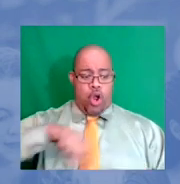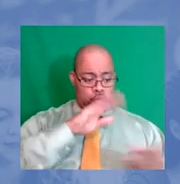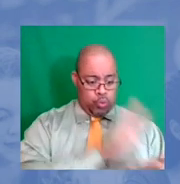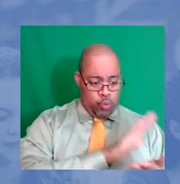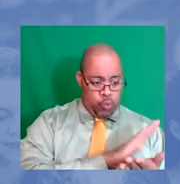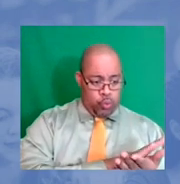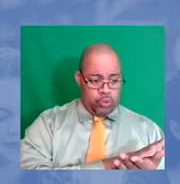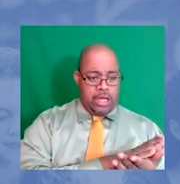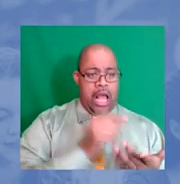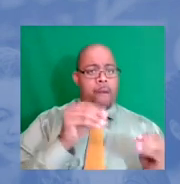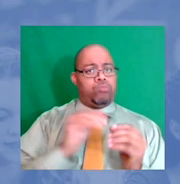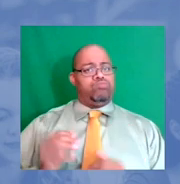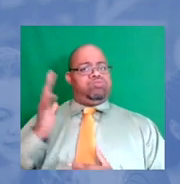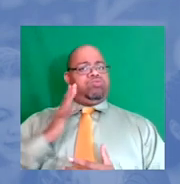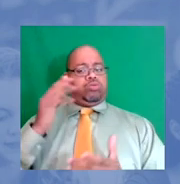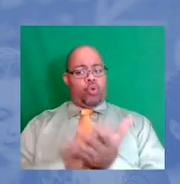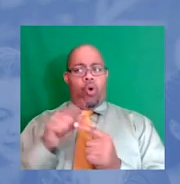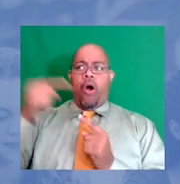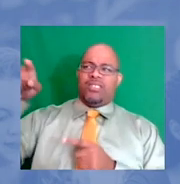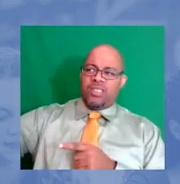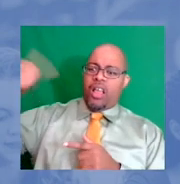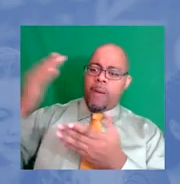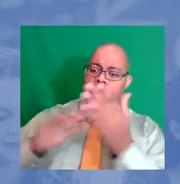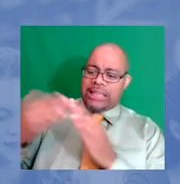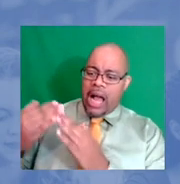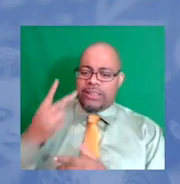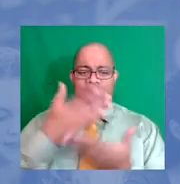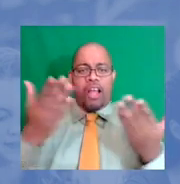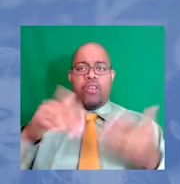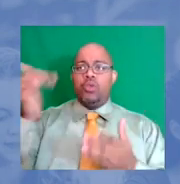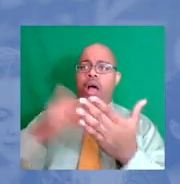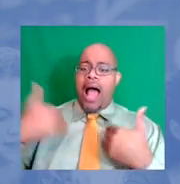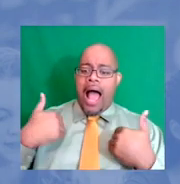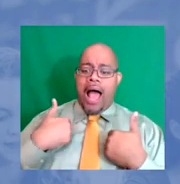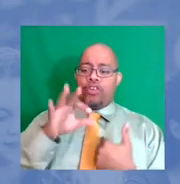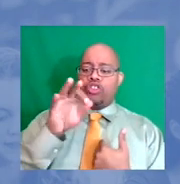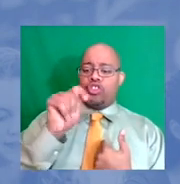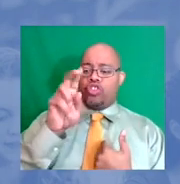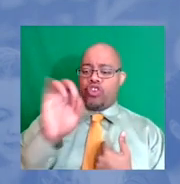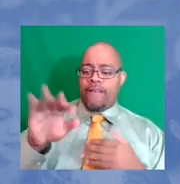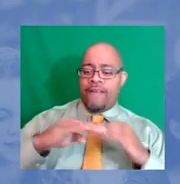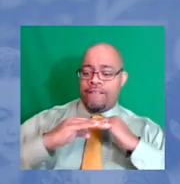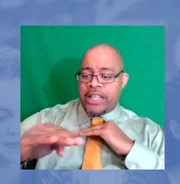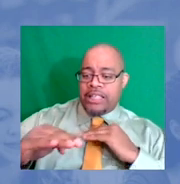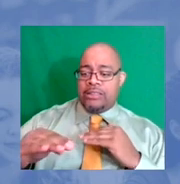TOWN, THINGS LIKES OTHER SCHOOLS HAVE TURF FIELDS AND SCHOOLS WITHOUT BARS ON WINDOWS